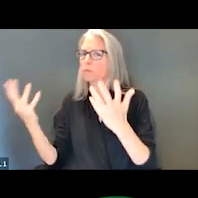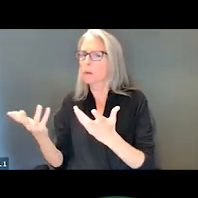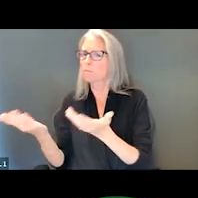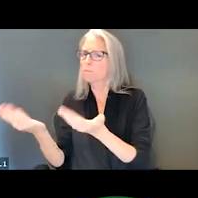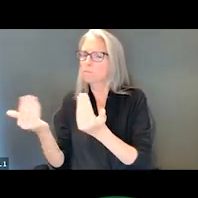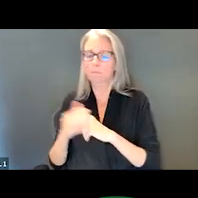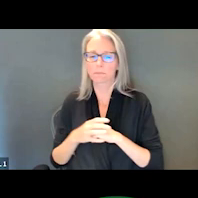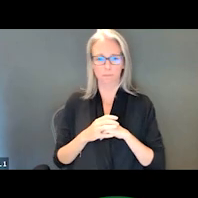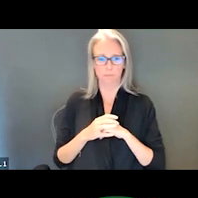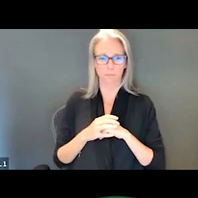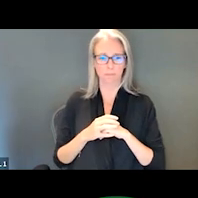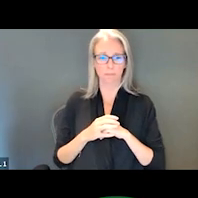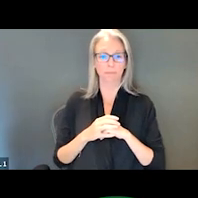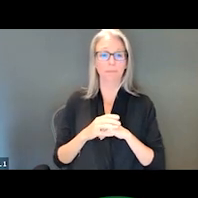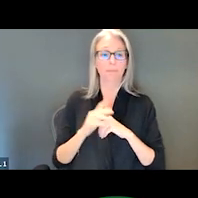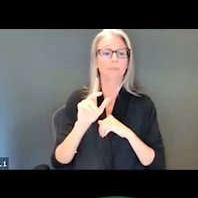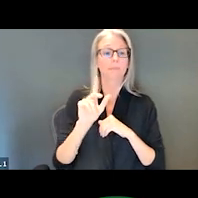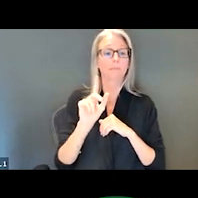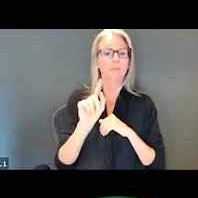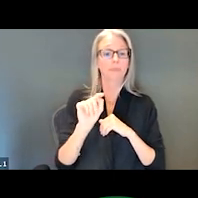accessible standards Canada are in the chat.